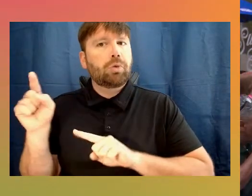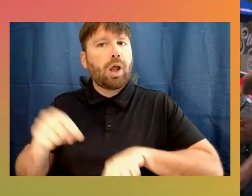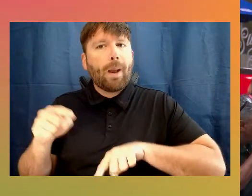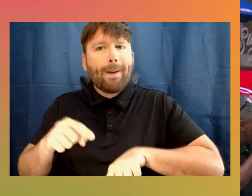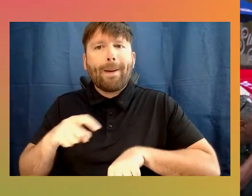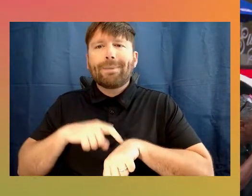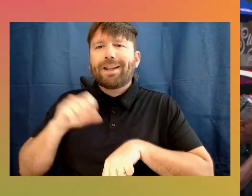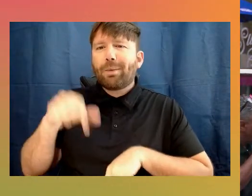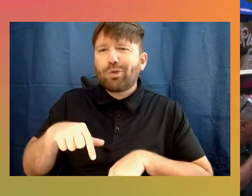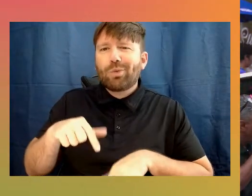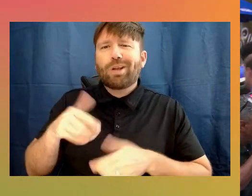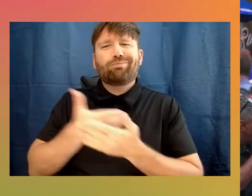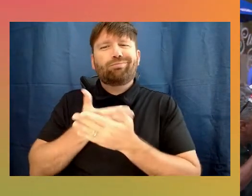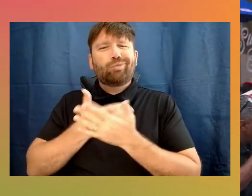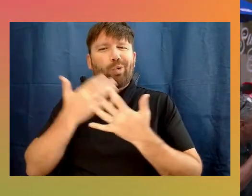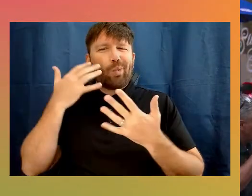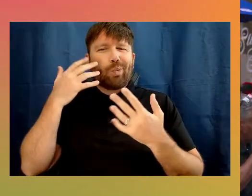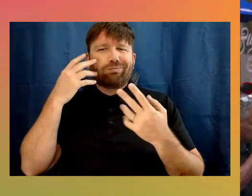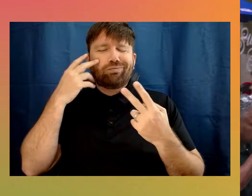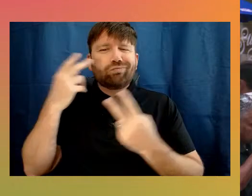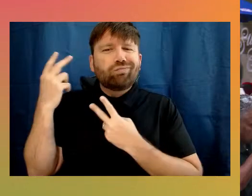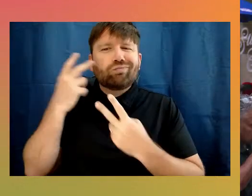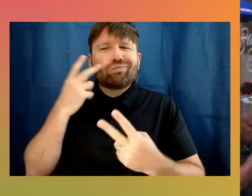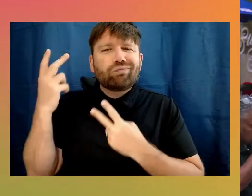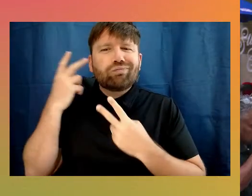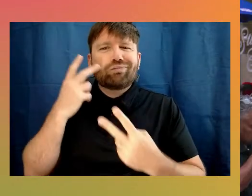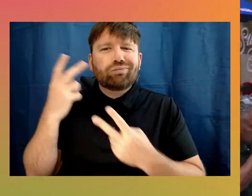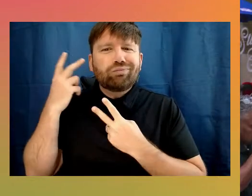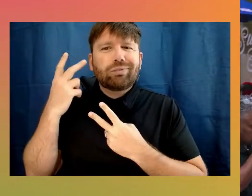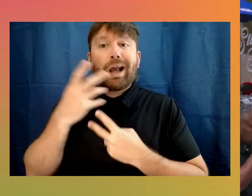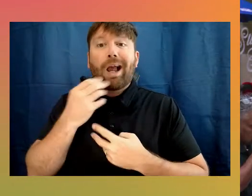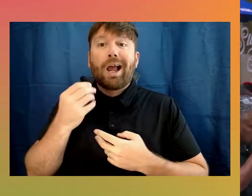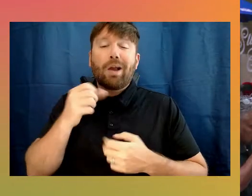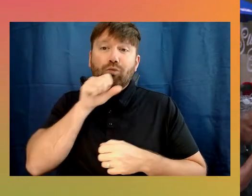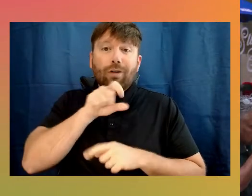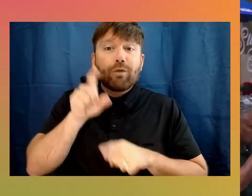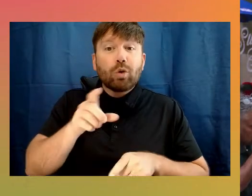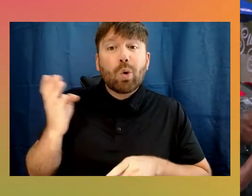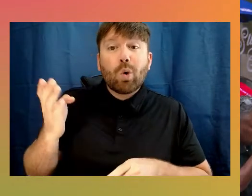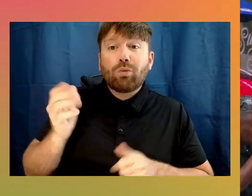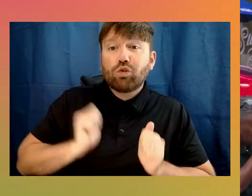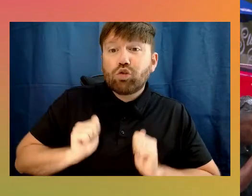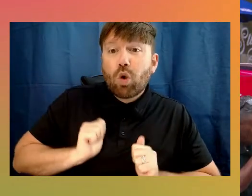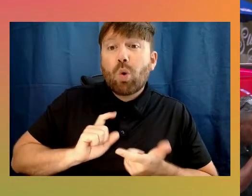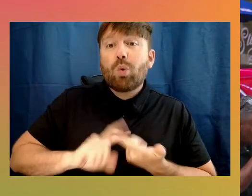CHECK OUT THE WEBSITE. COME BACK TO TIMES SQUARE.